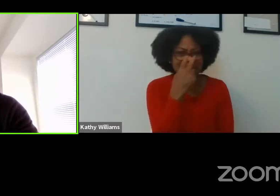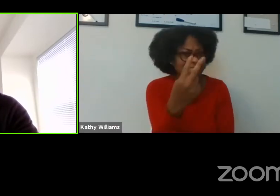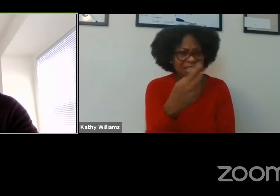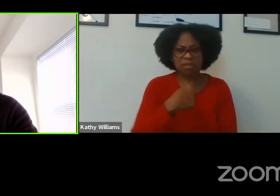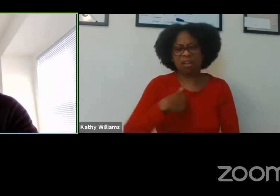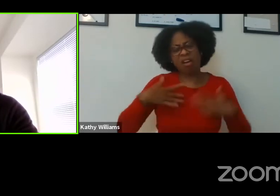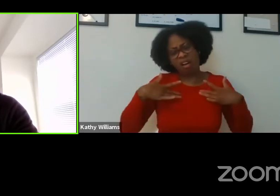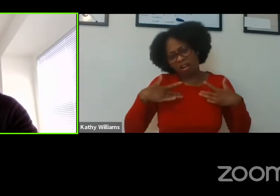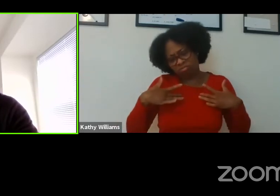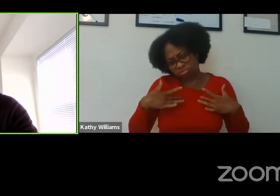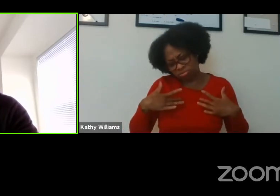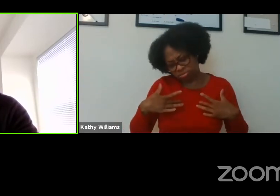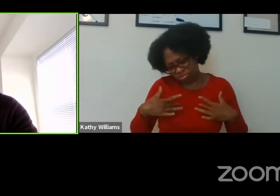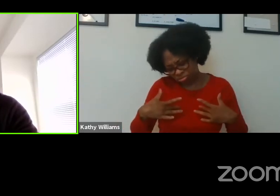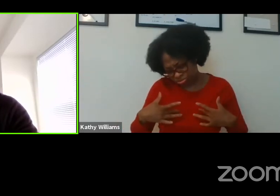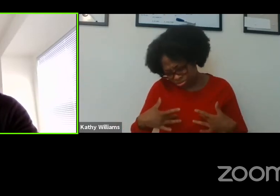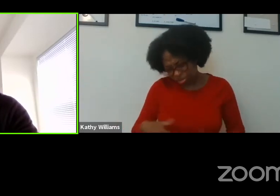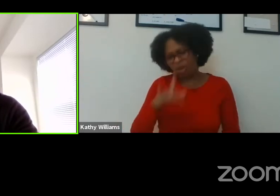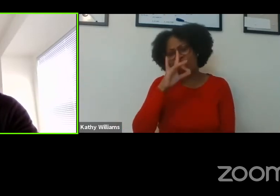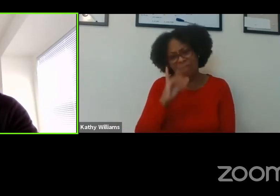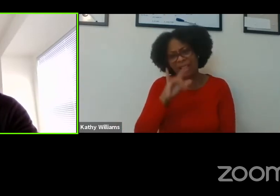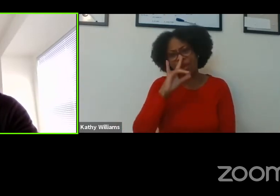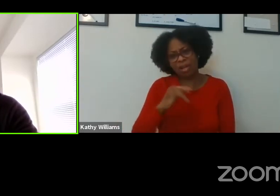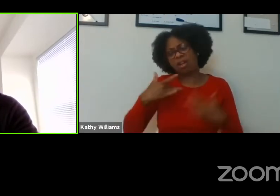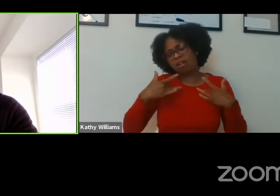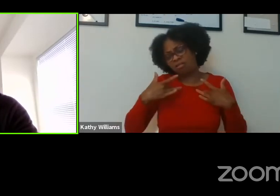I got really, really, really down on myself, and